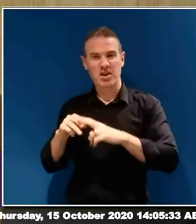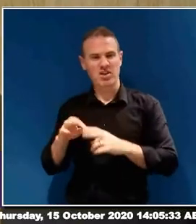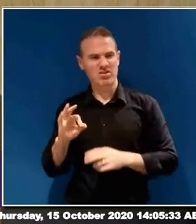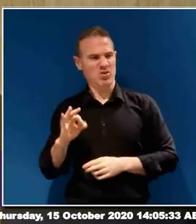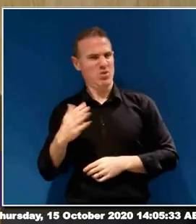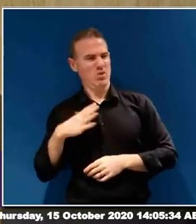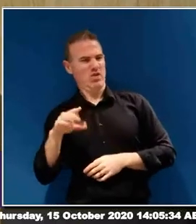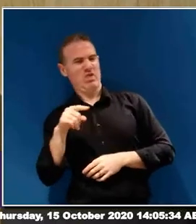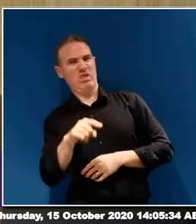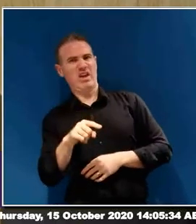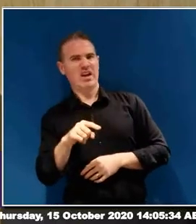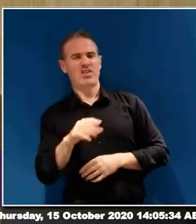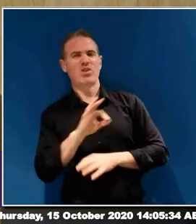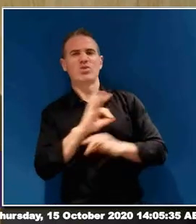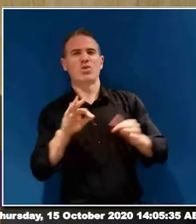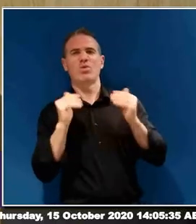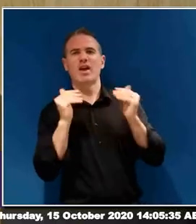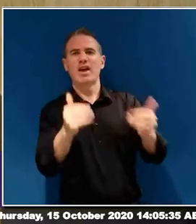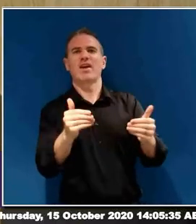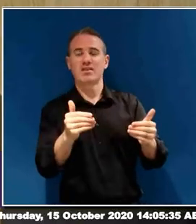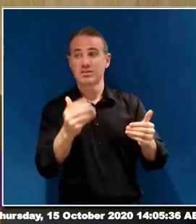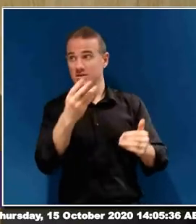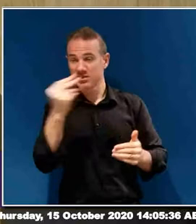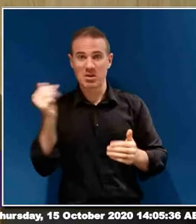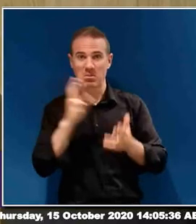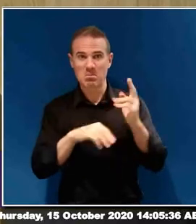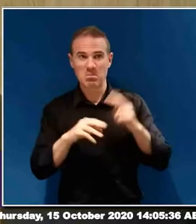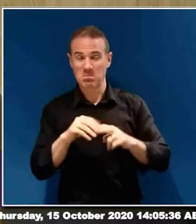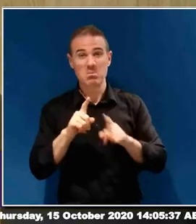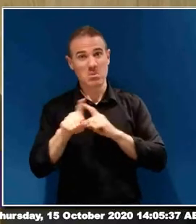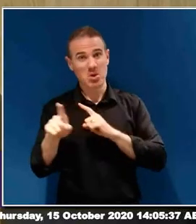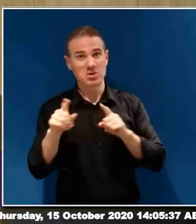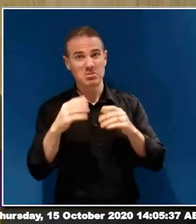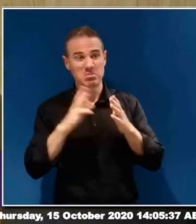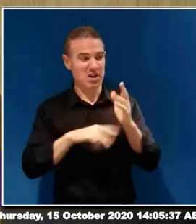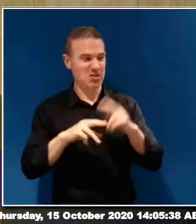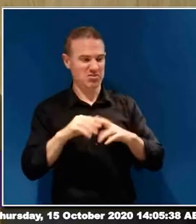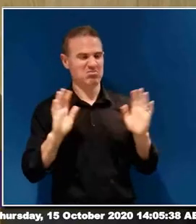If there is an assessment done and the parents challenge the outcome of that